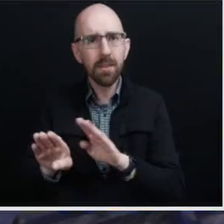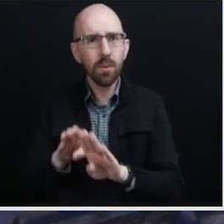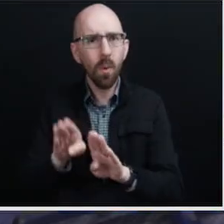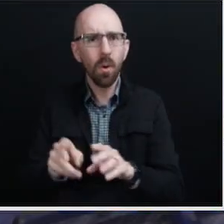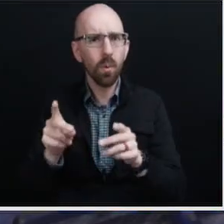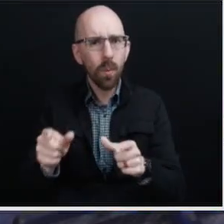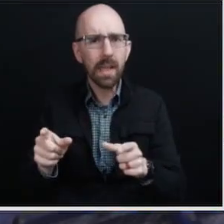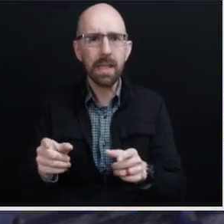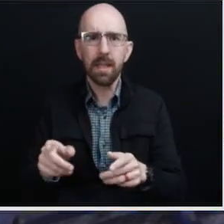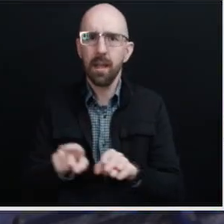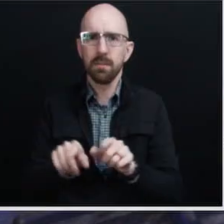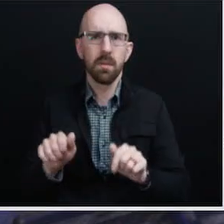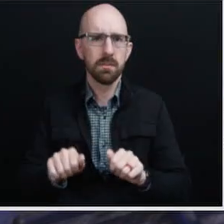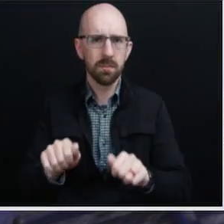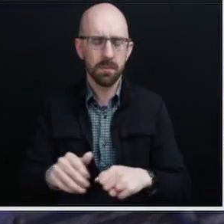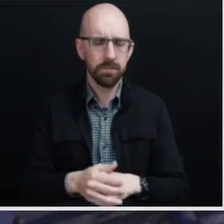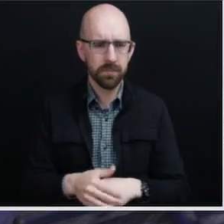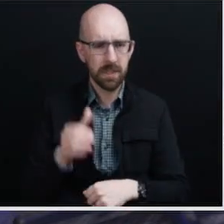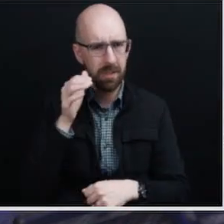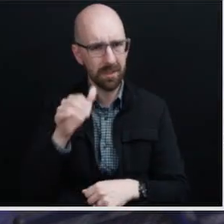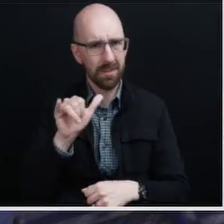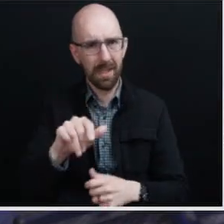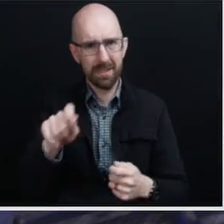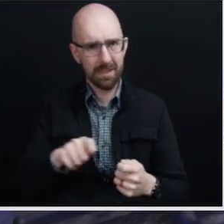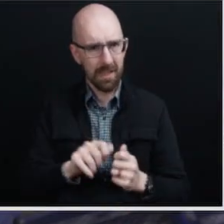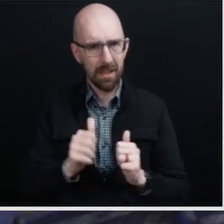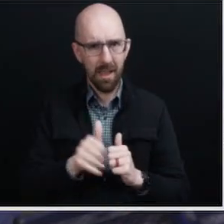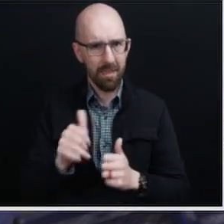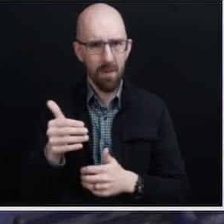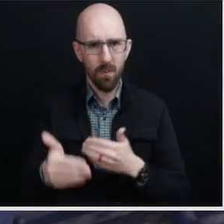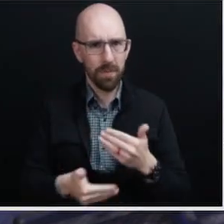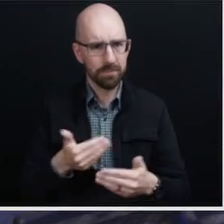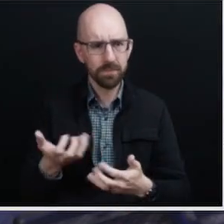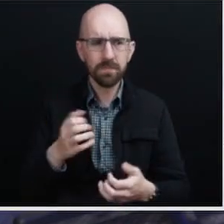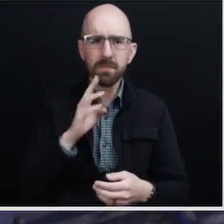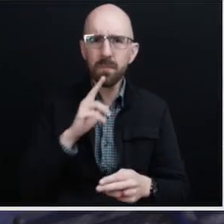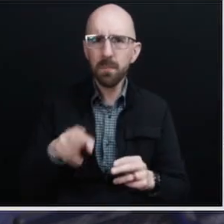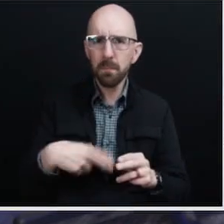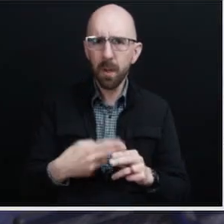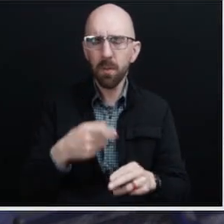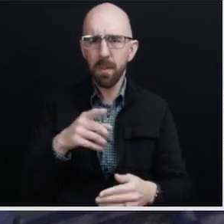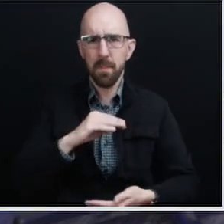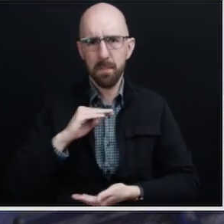that's exactly how that how that went. I want to talk about the mammogram because so many advance